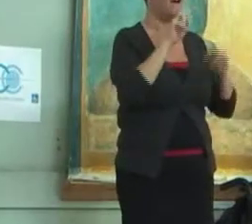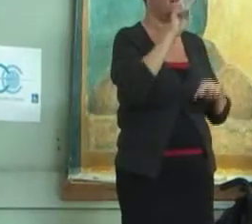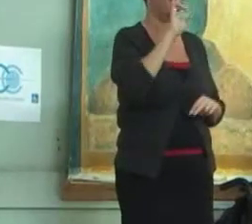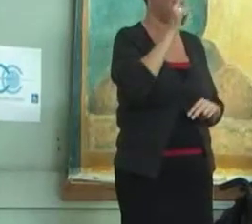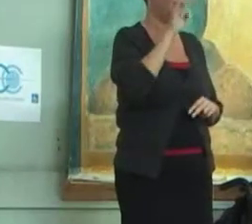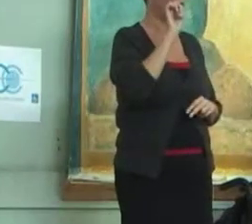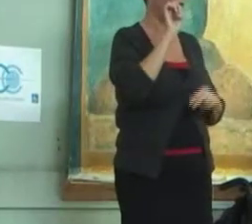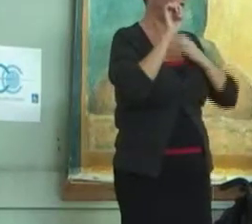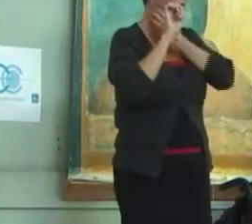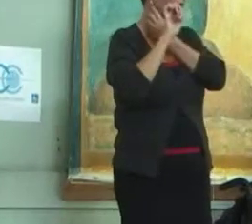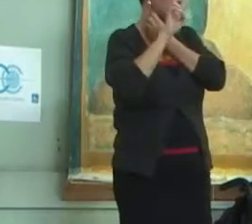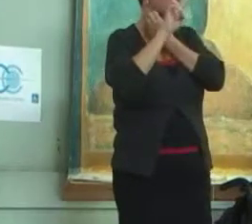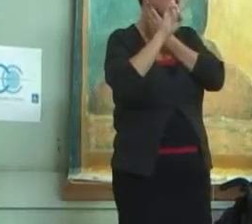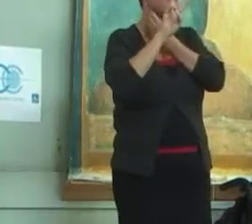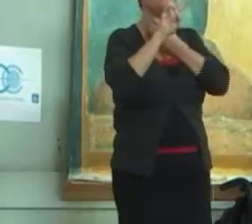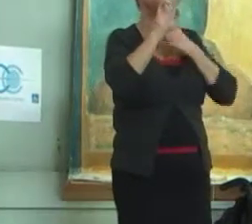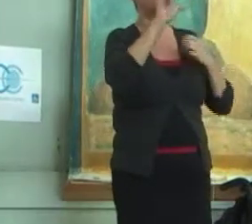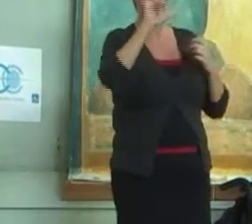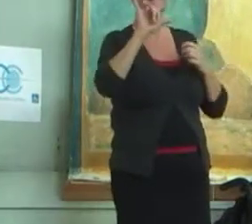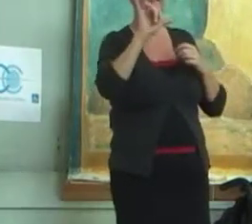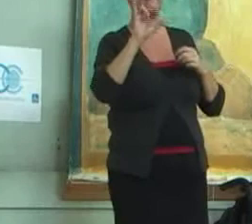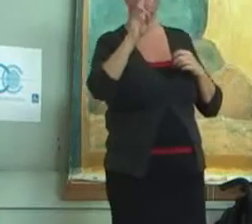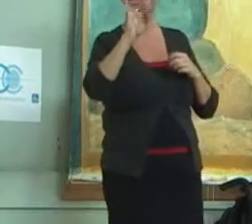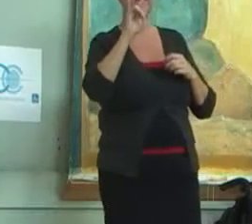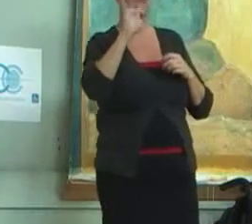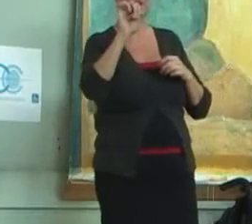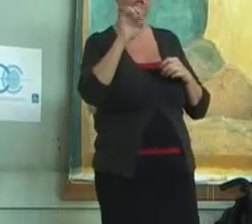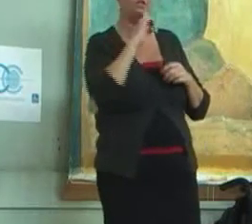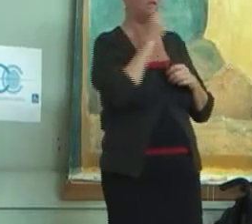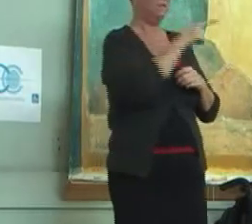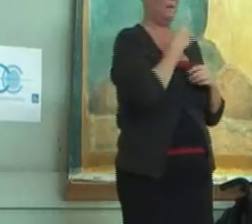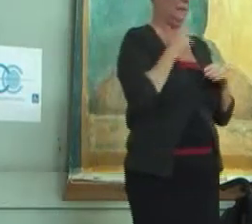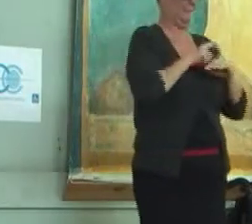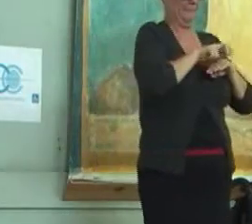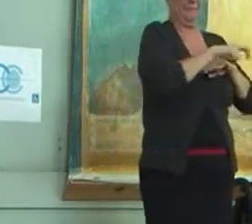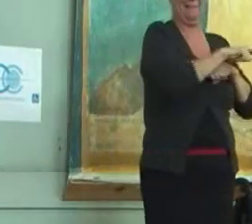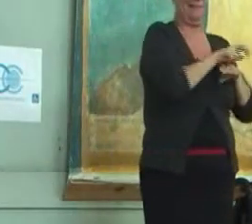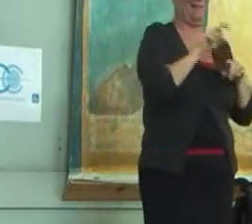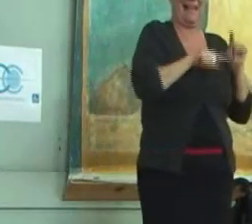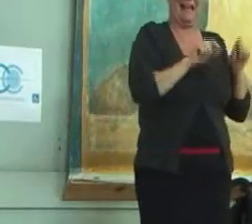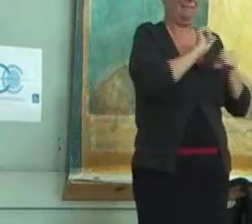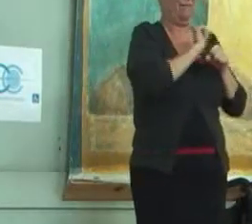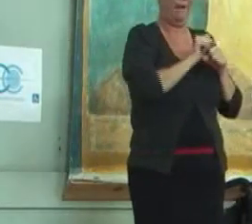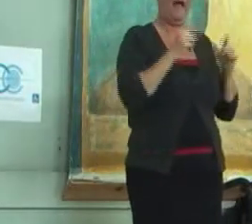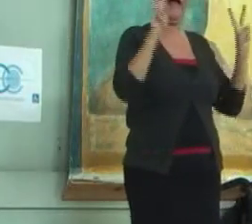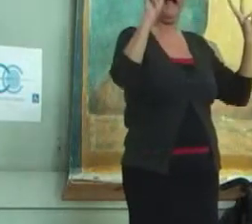really don't have, you know, a lot of room to manoeuvre. And I asked him to send me the material because I will pursue that.